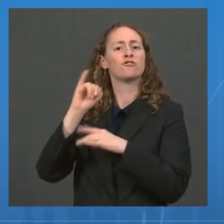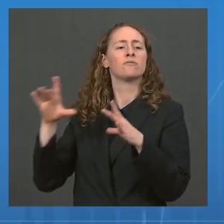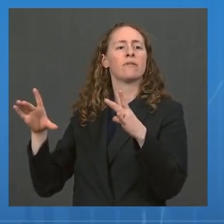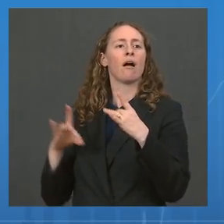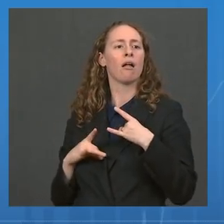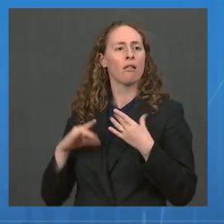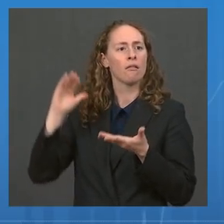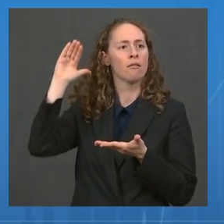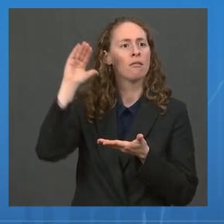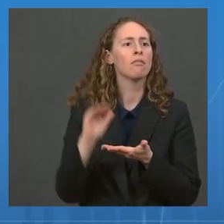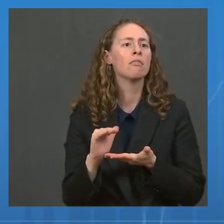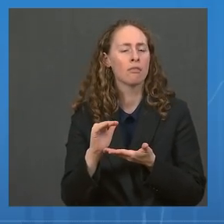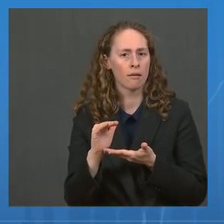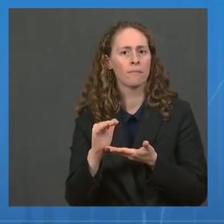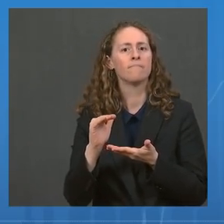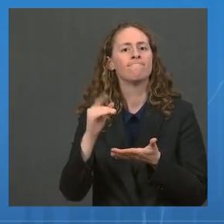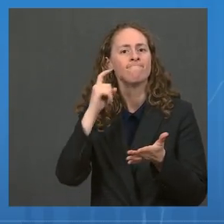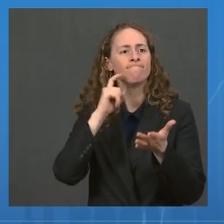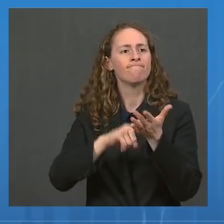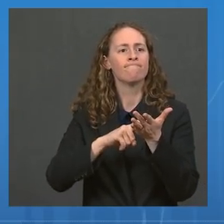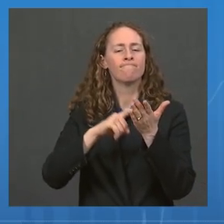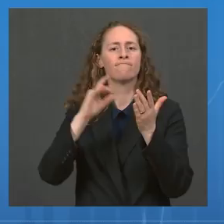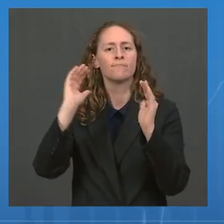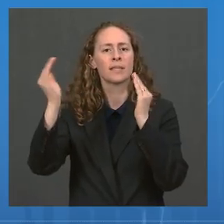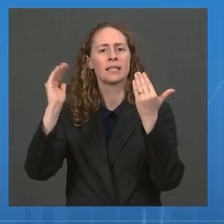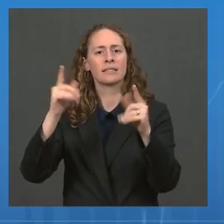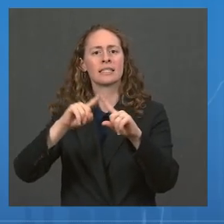than in the non-booster group by a factor of 11.3,